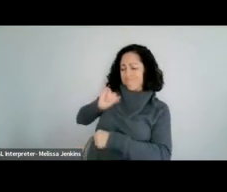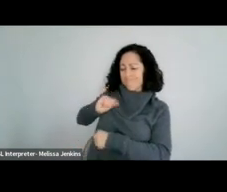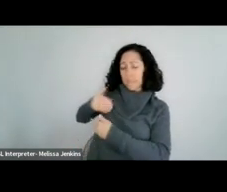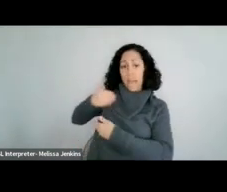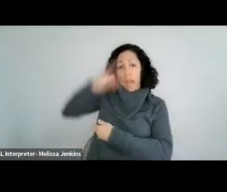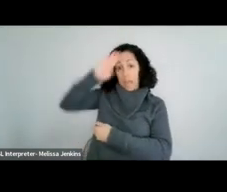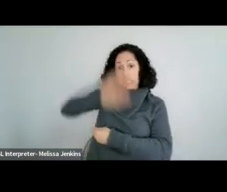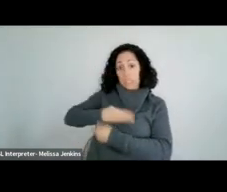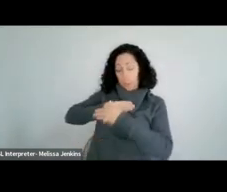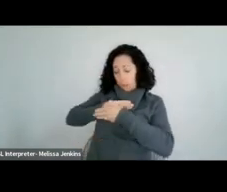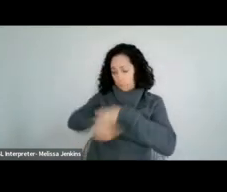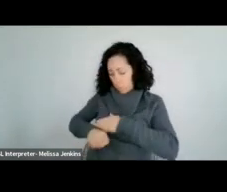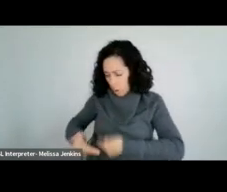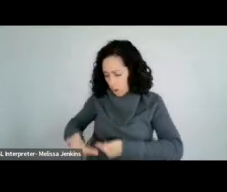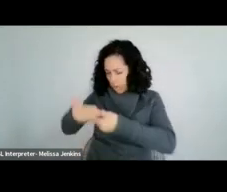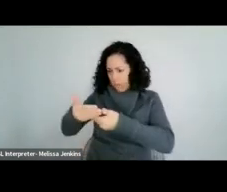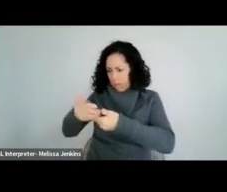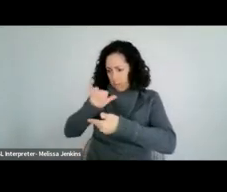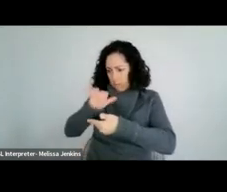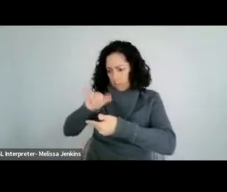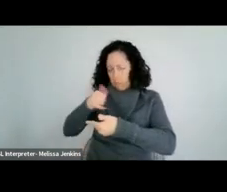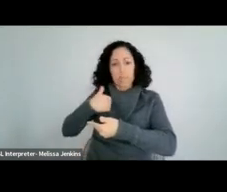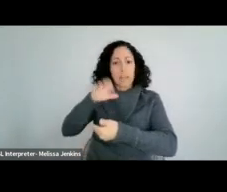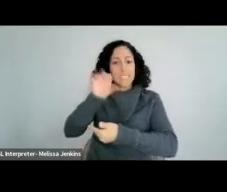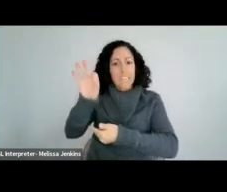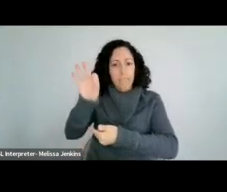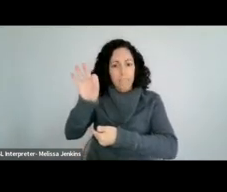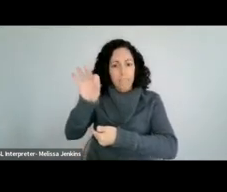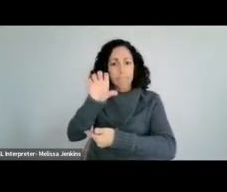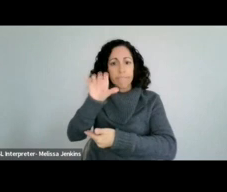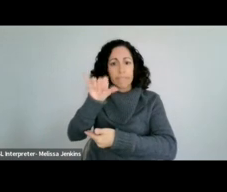This is a rare, incurable genetic disease.